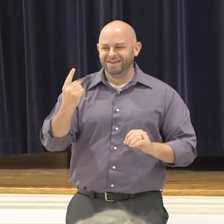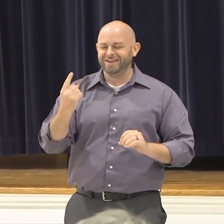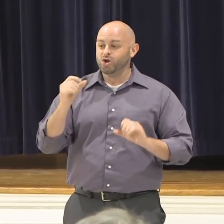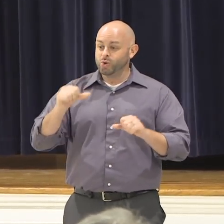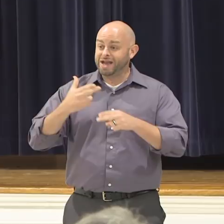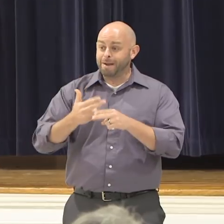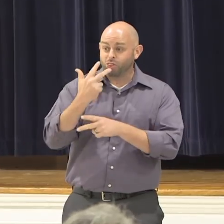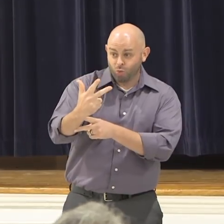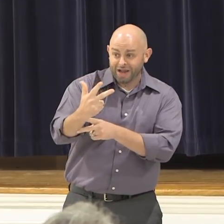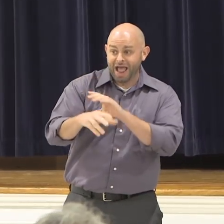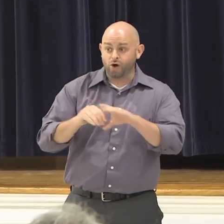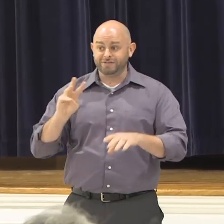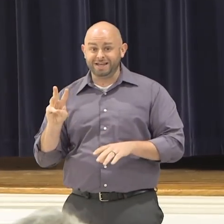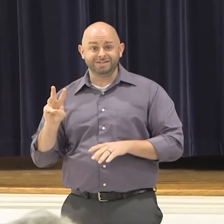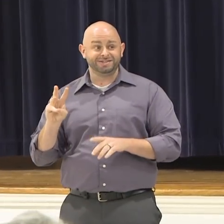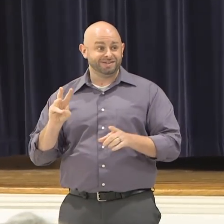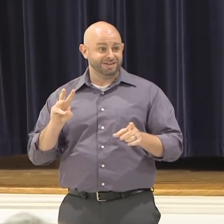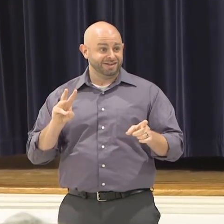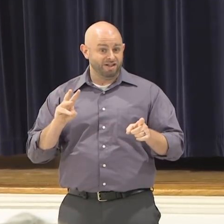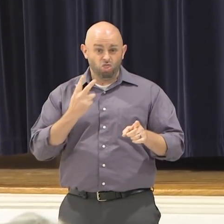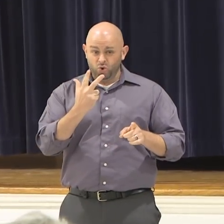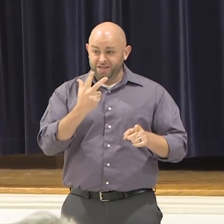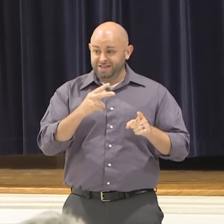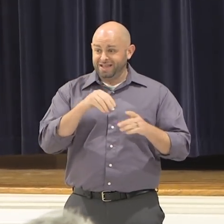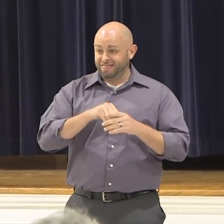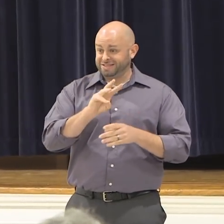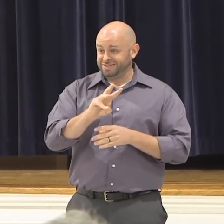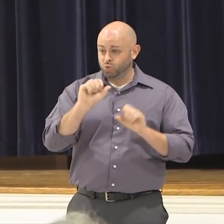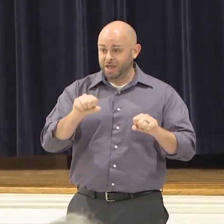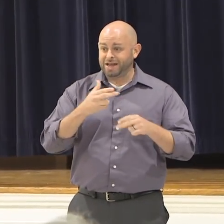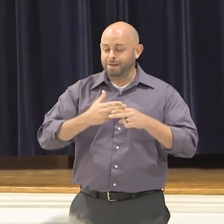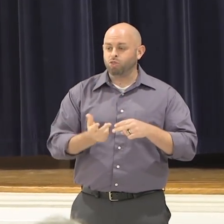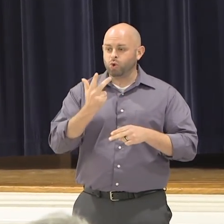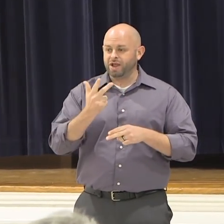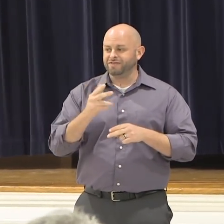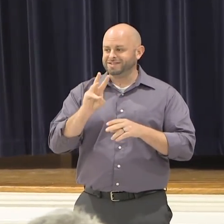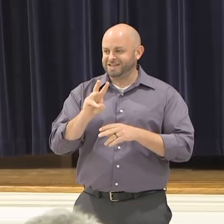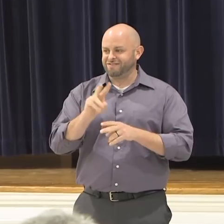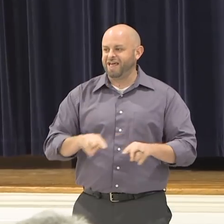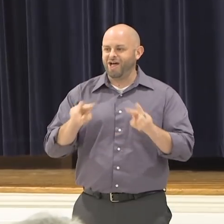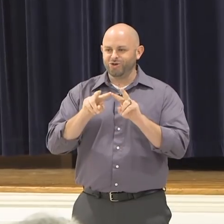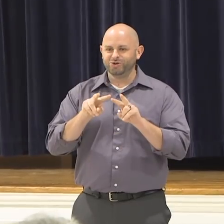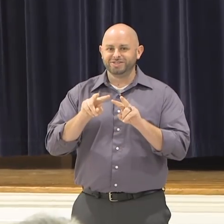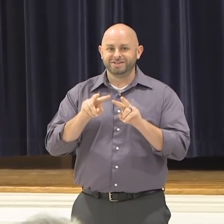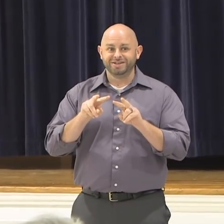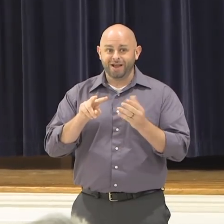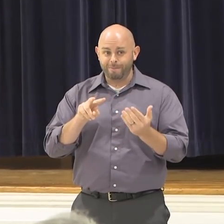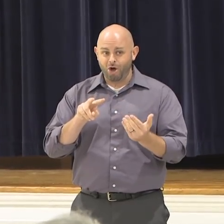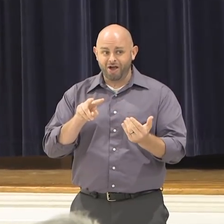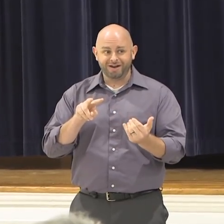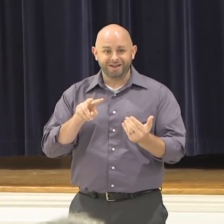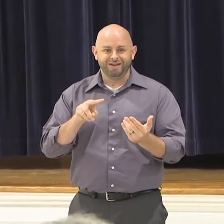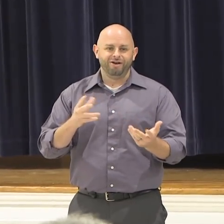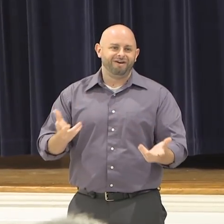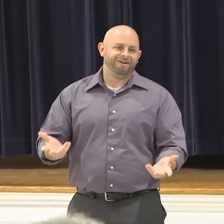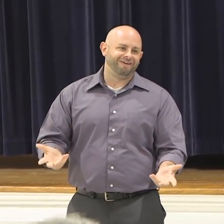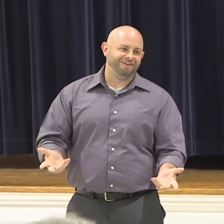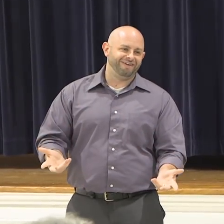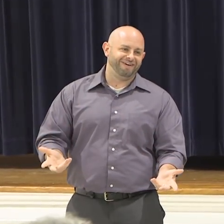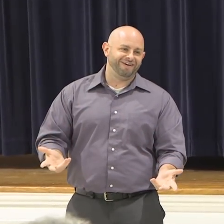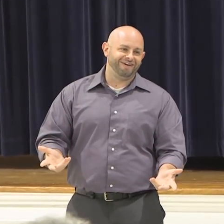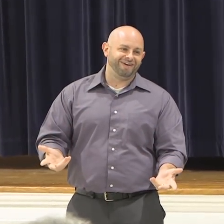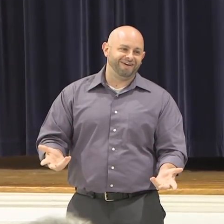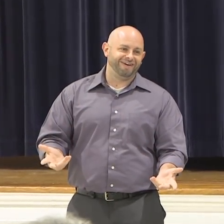the six values who can name three of the six values come on oh come on